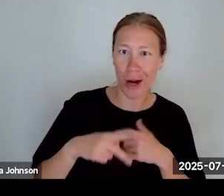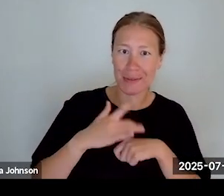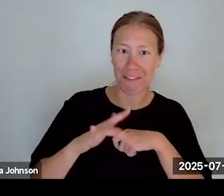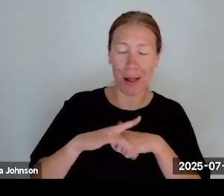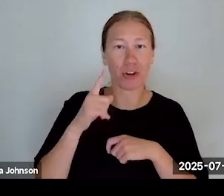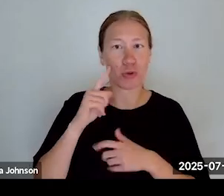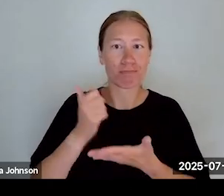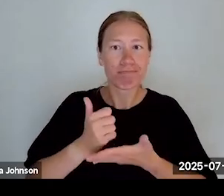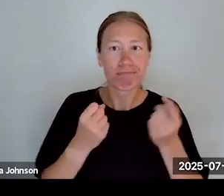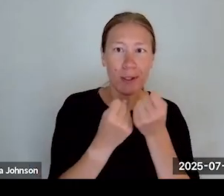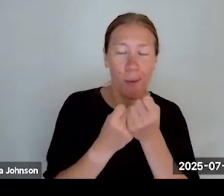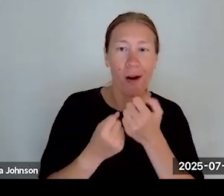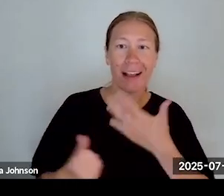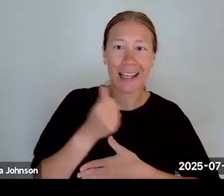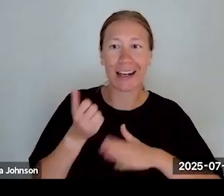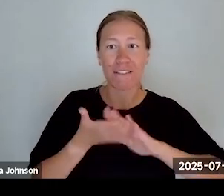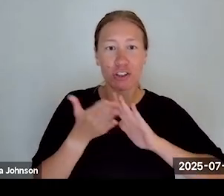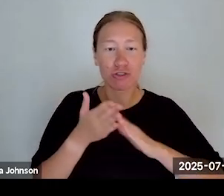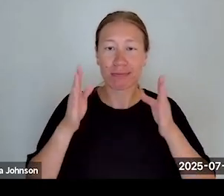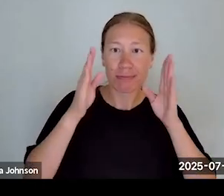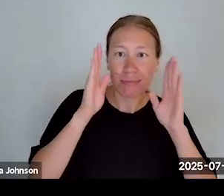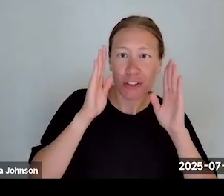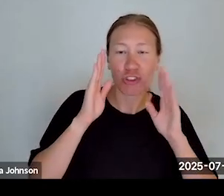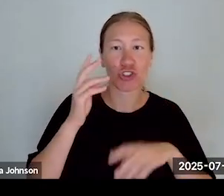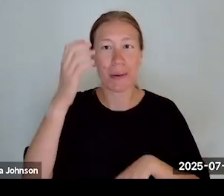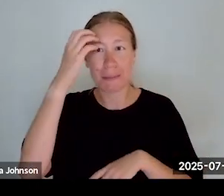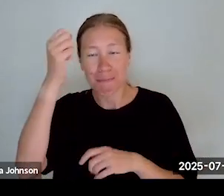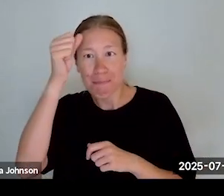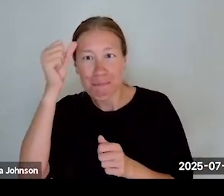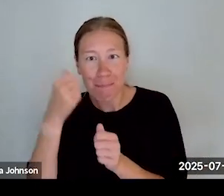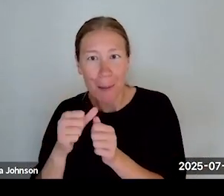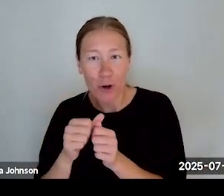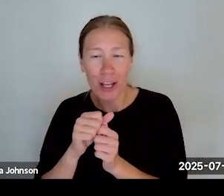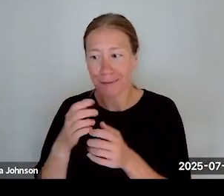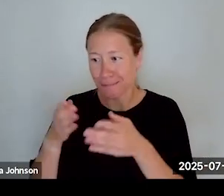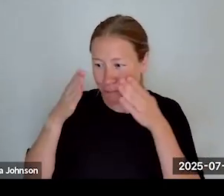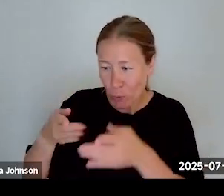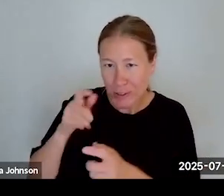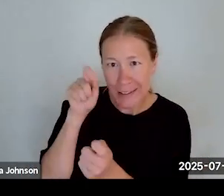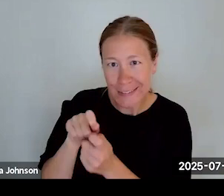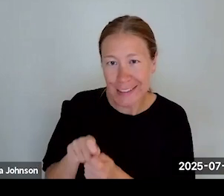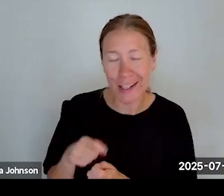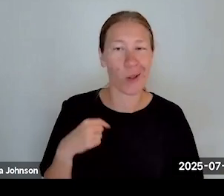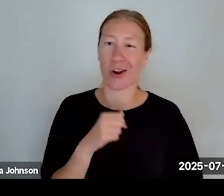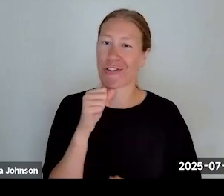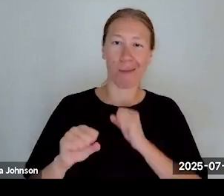like concentration, memory, and attention to detail. We're not promoting any of these products, but we have heard from users